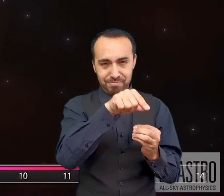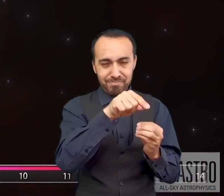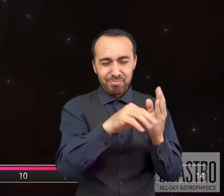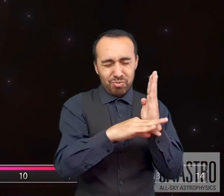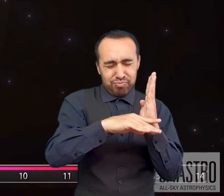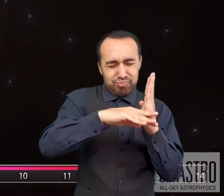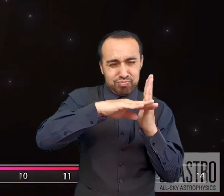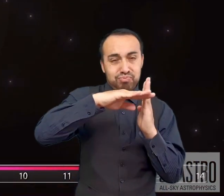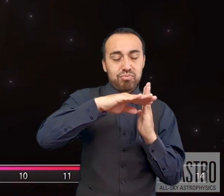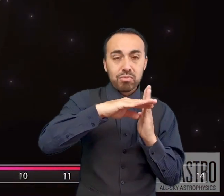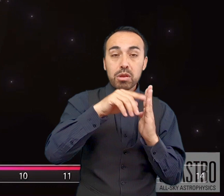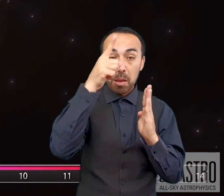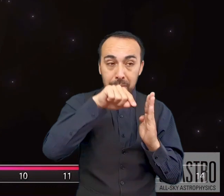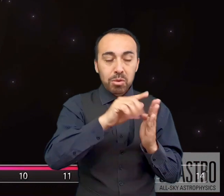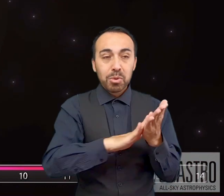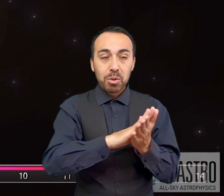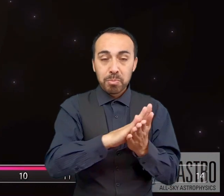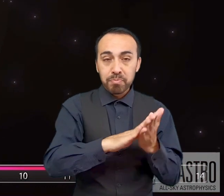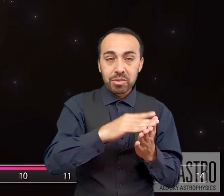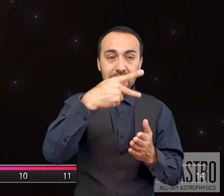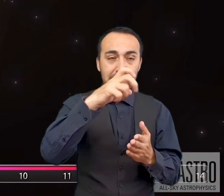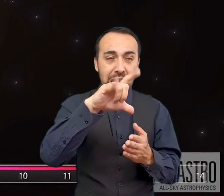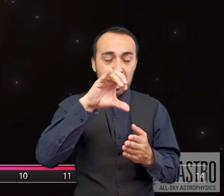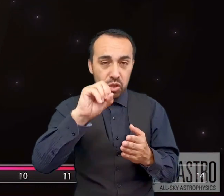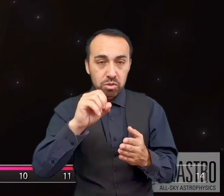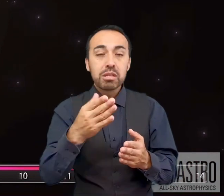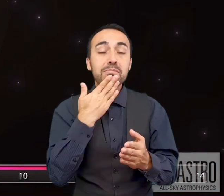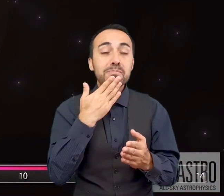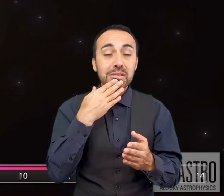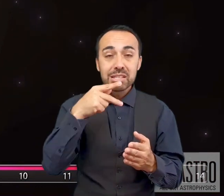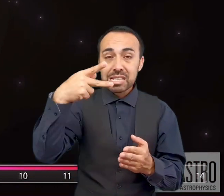In this case, it is supported by electron pressure, not gas pressure